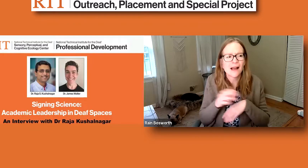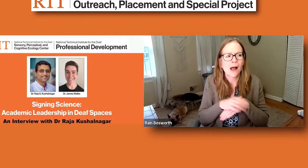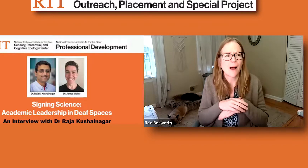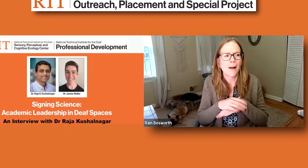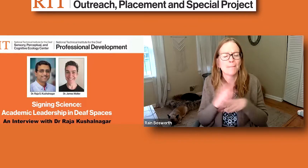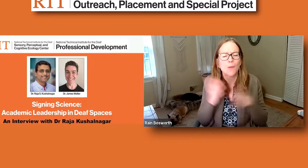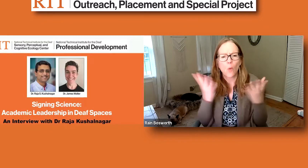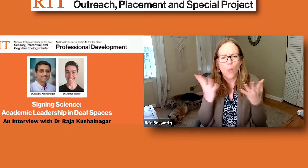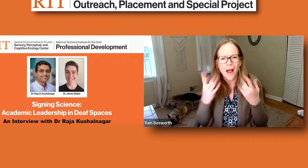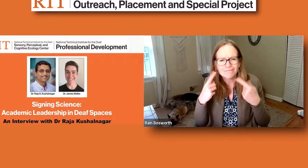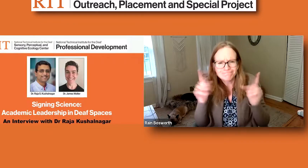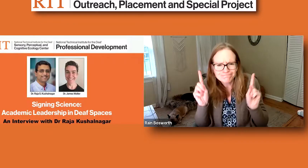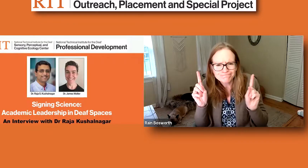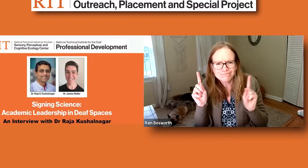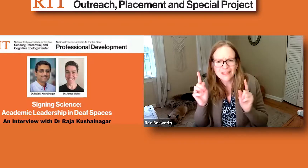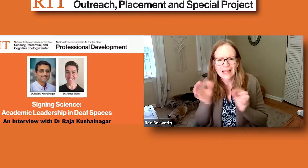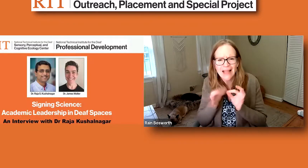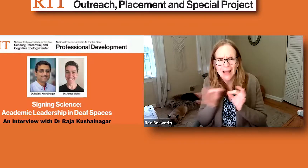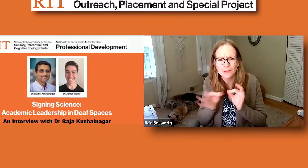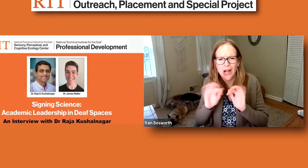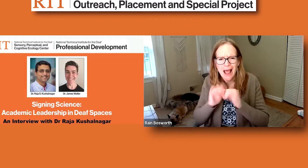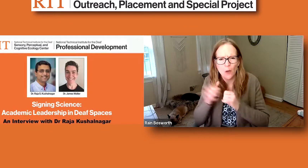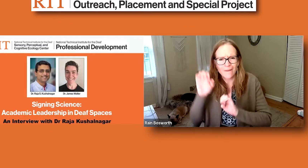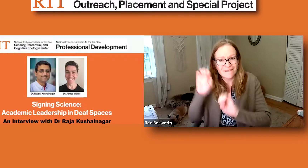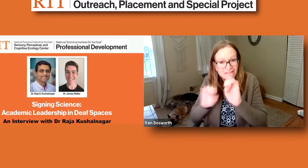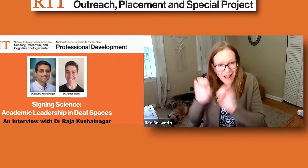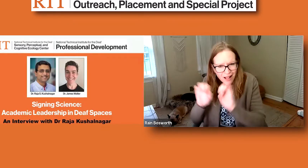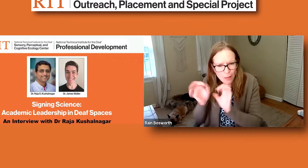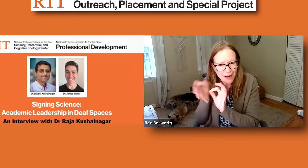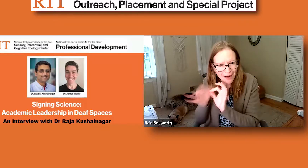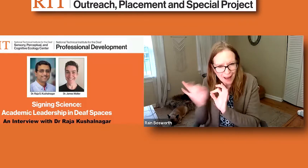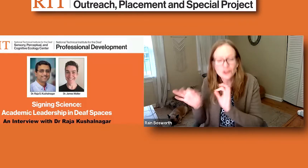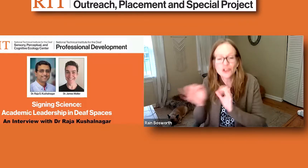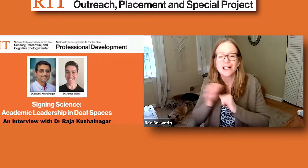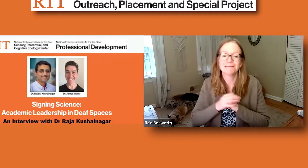Regarding captioning. Here.